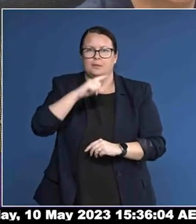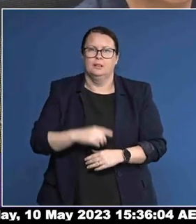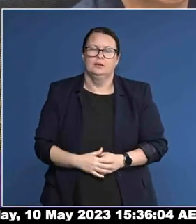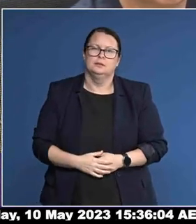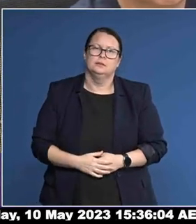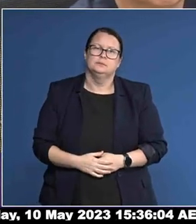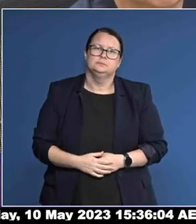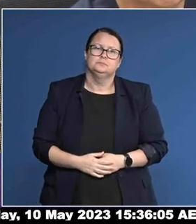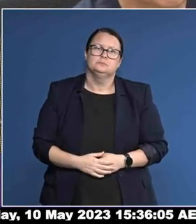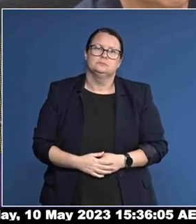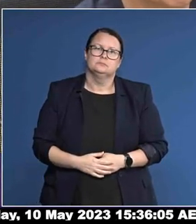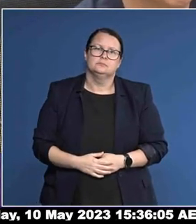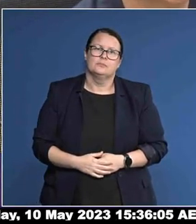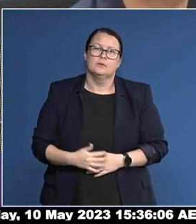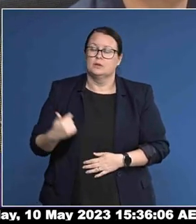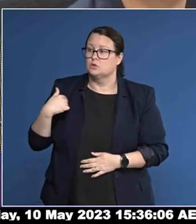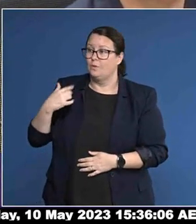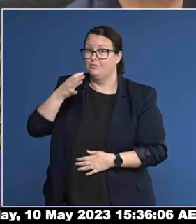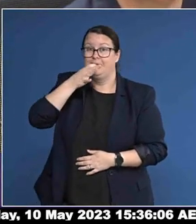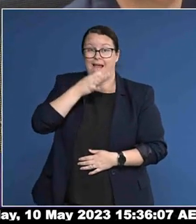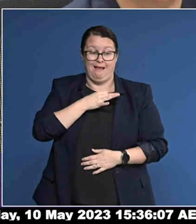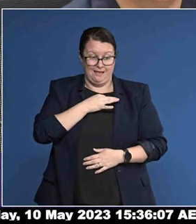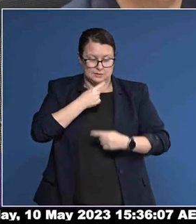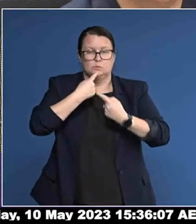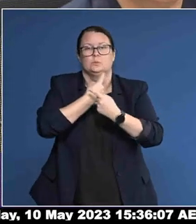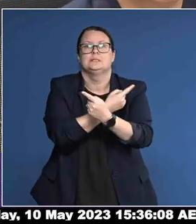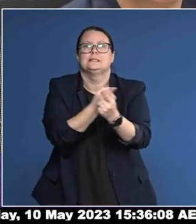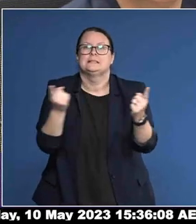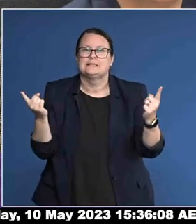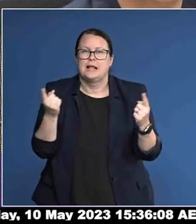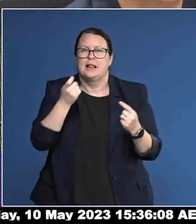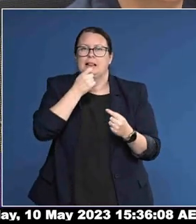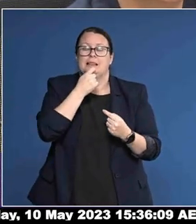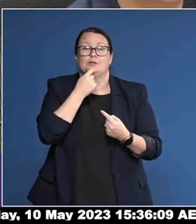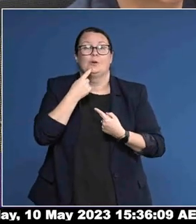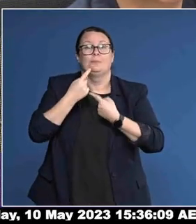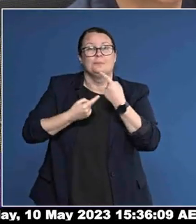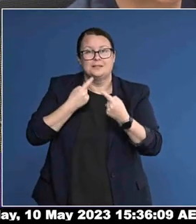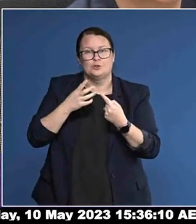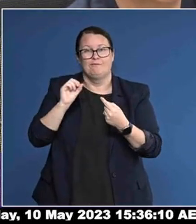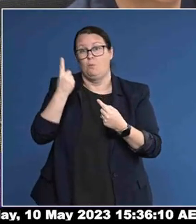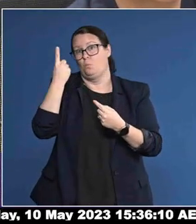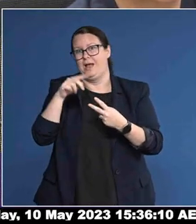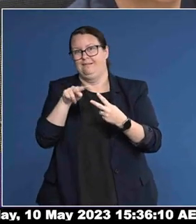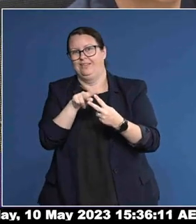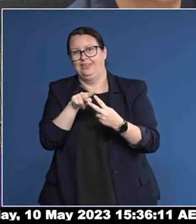Commissioners, and those following the hearing a little message from one of the young men who would like us to show this photo.